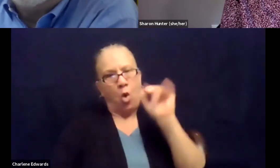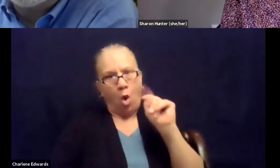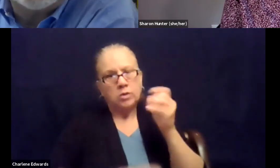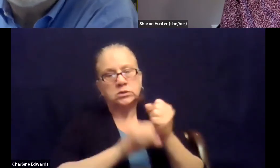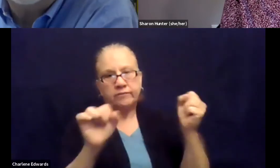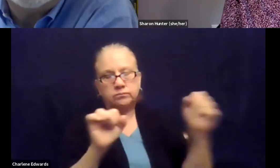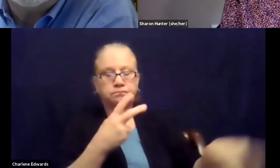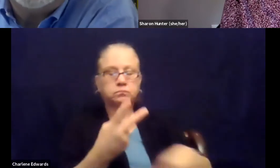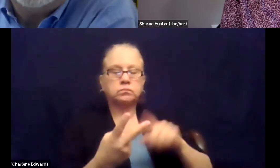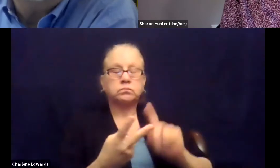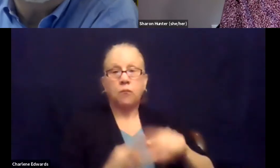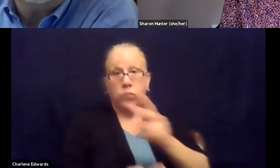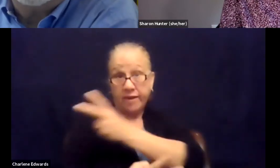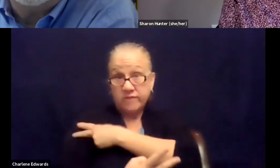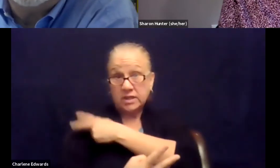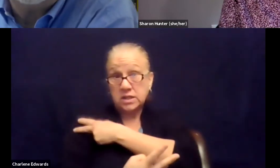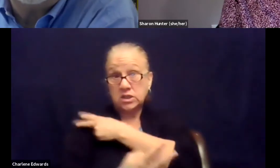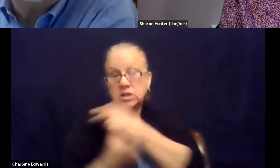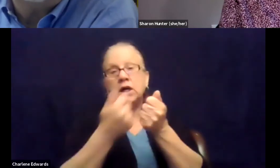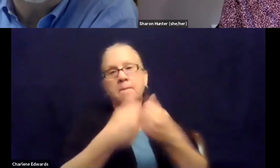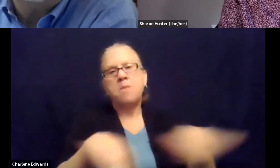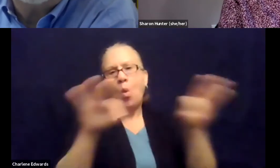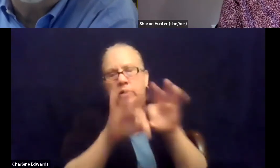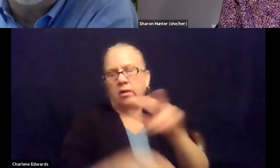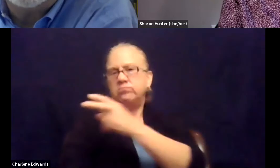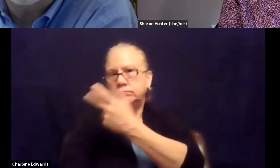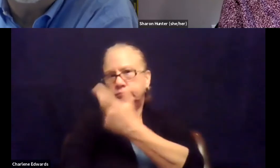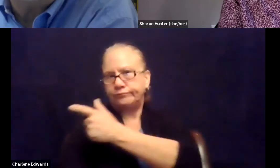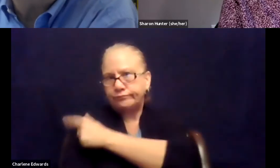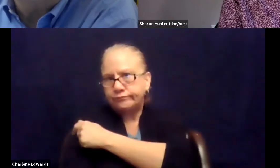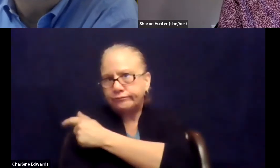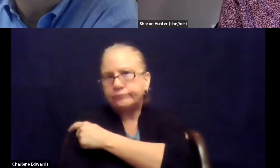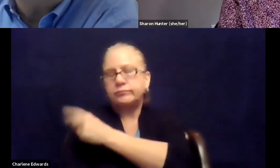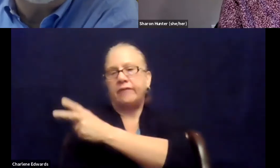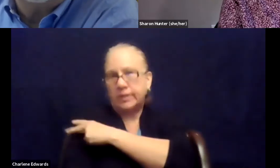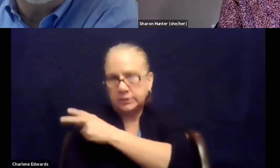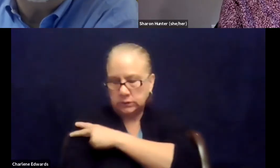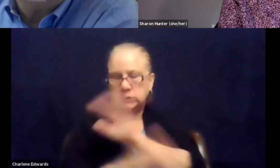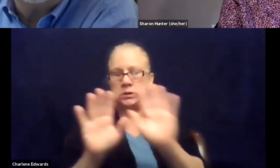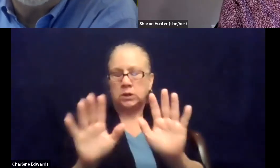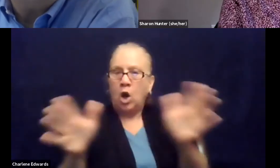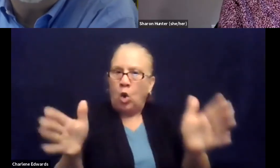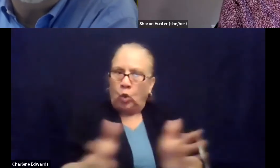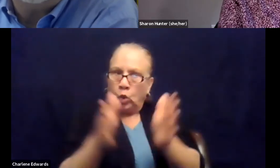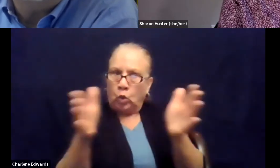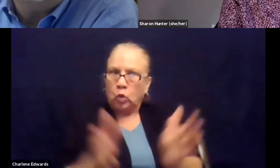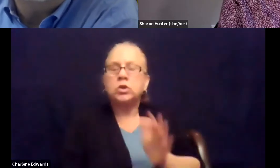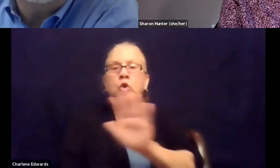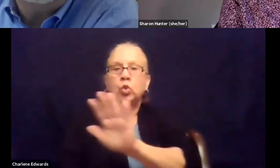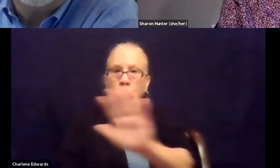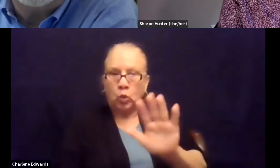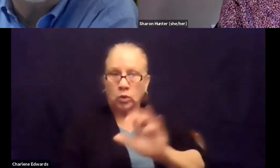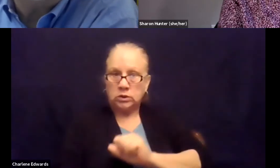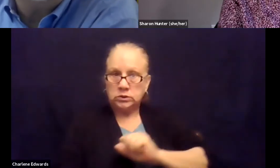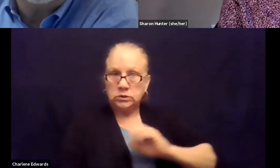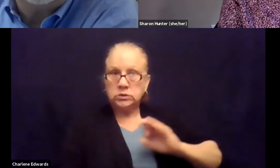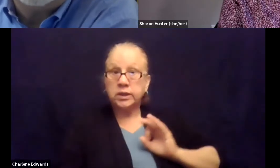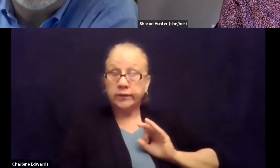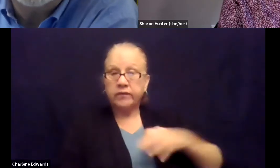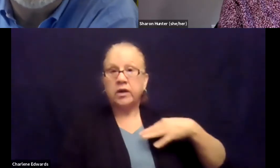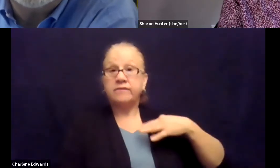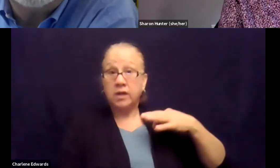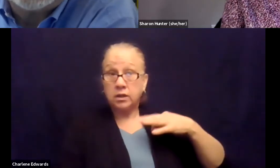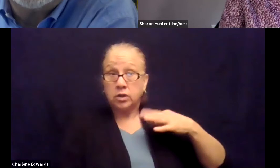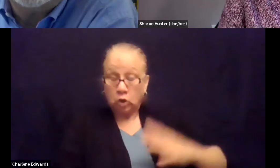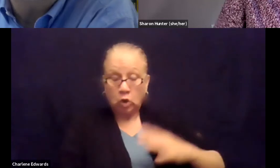Vaccination is important. I encourage volunteers and audience to vaccinate.